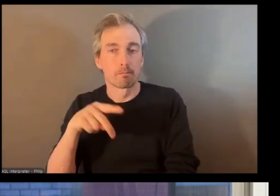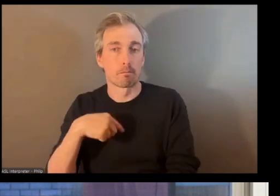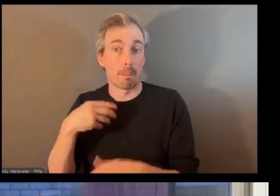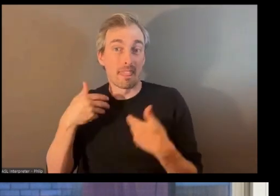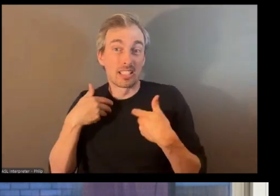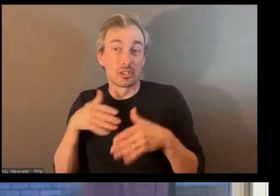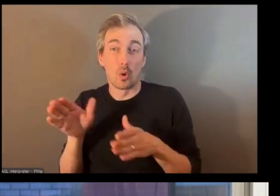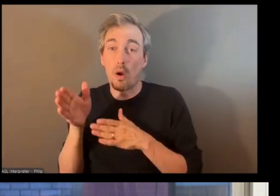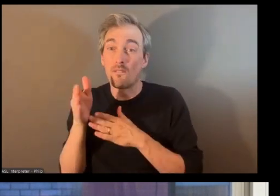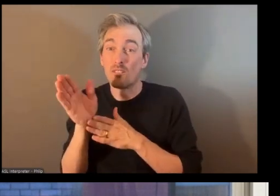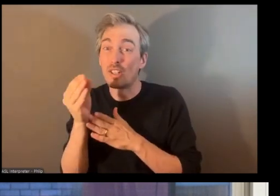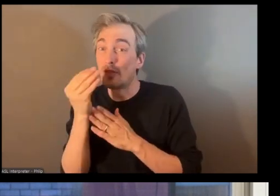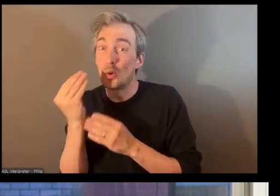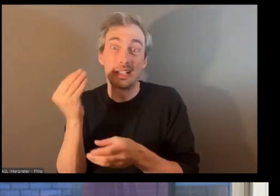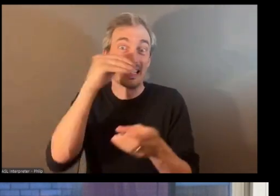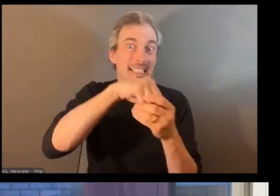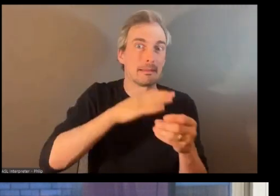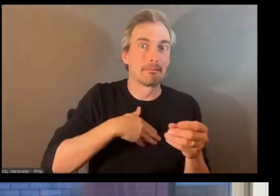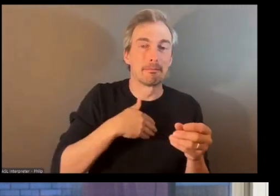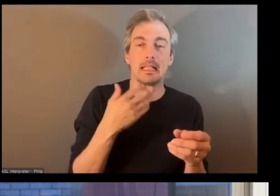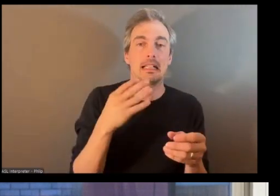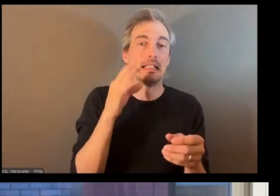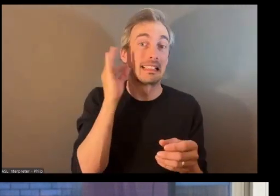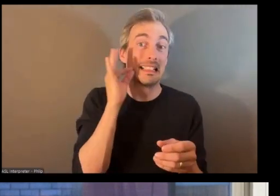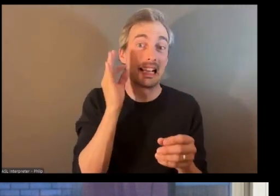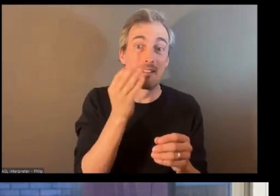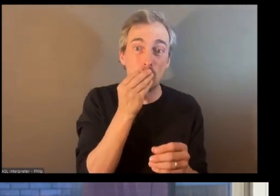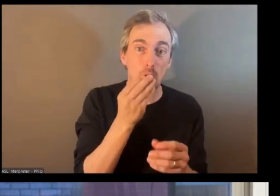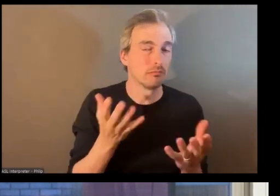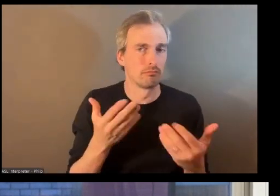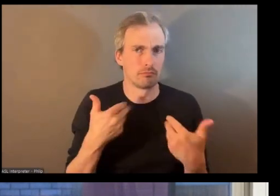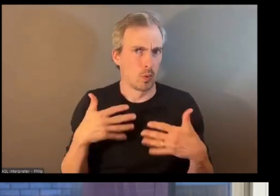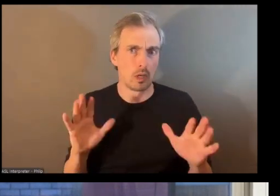And... Those things should not be hidden behind a barrier.